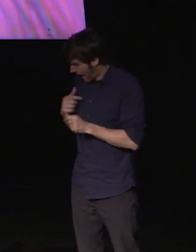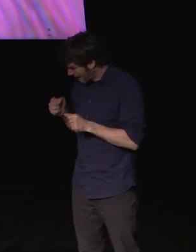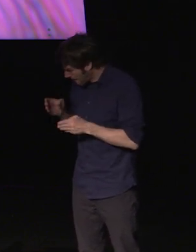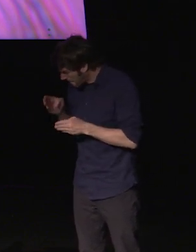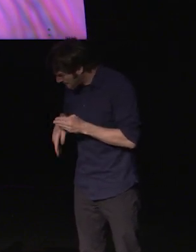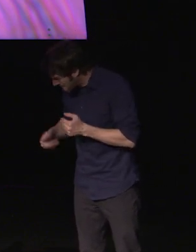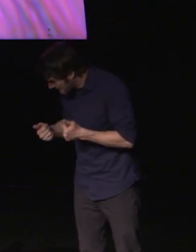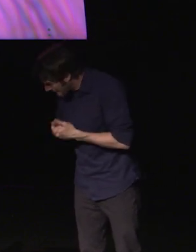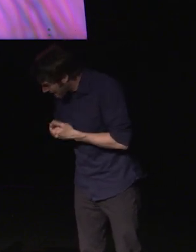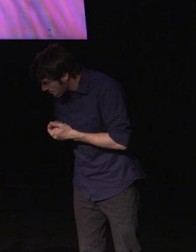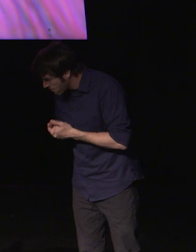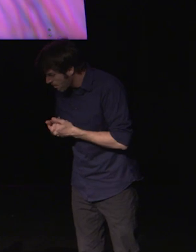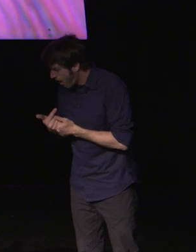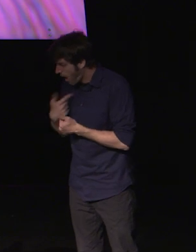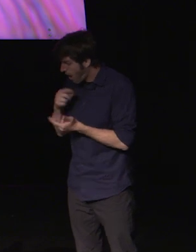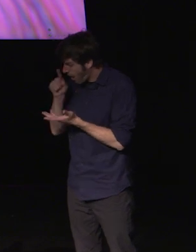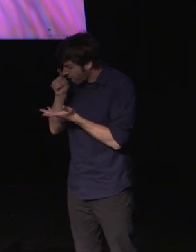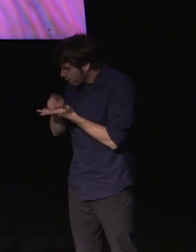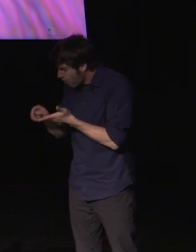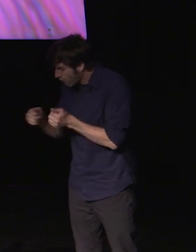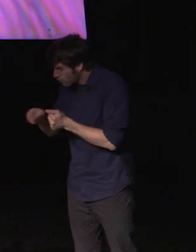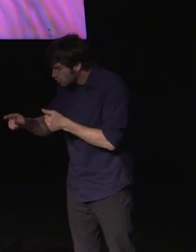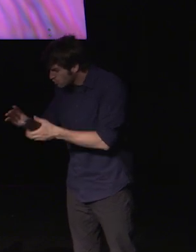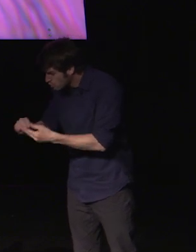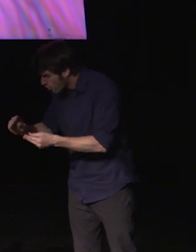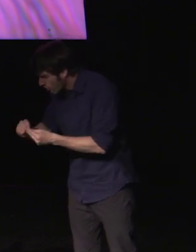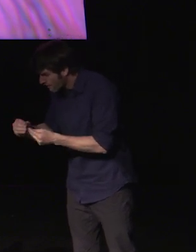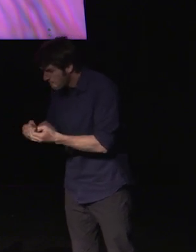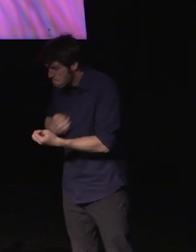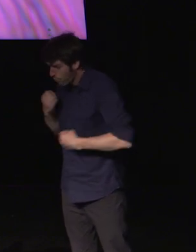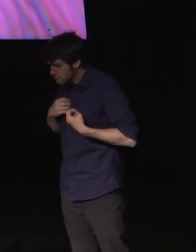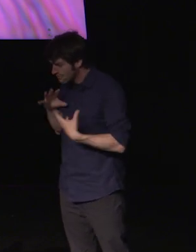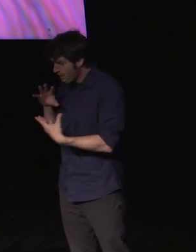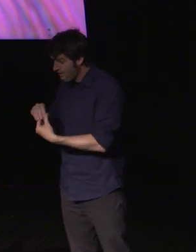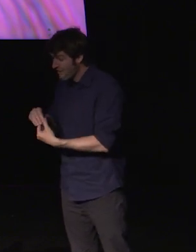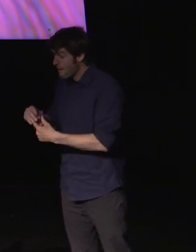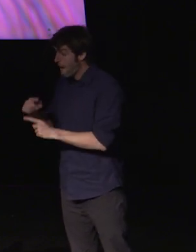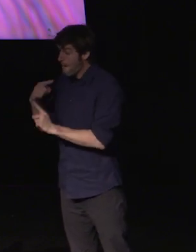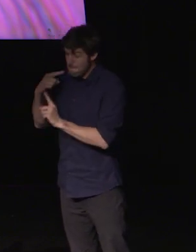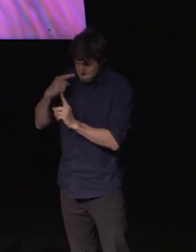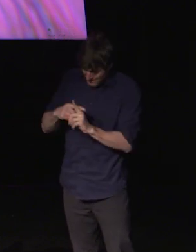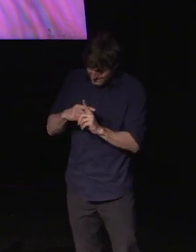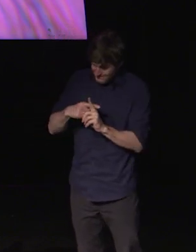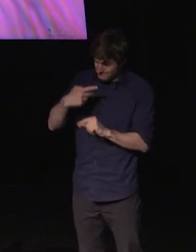and to be able to complete that with the platinum trophy meant the absolute world to me. And it basically became...